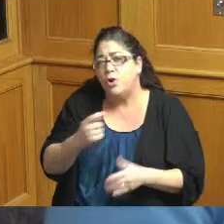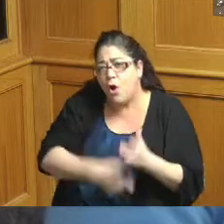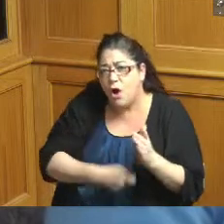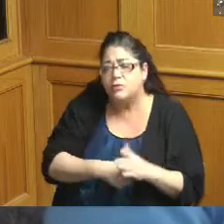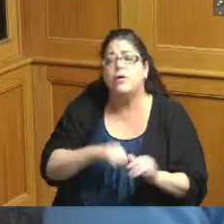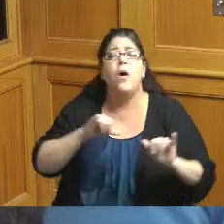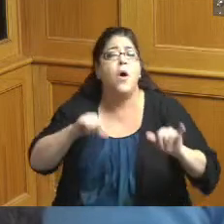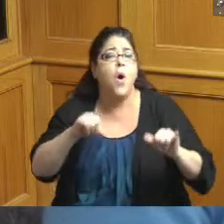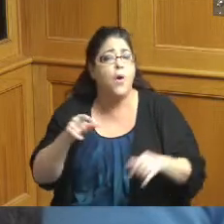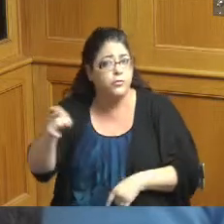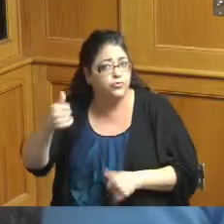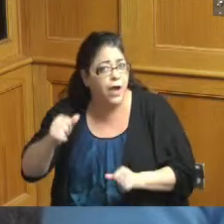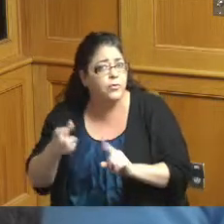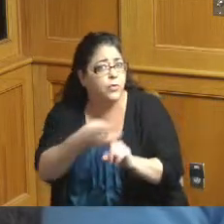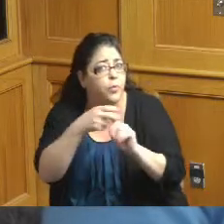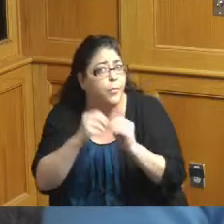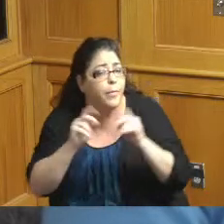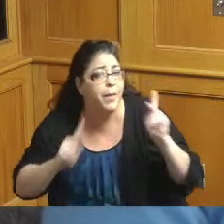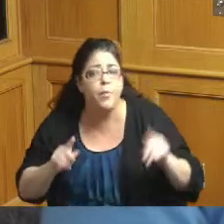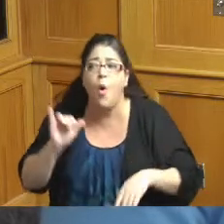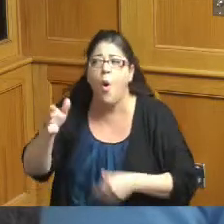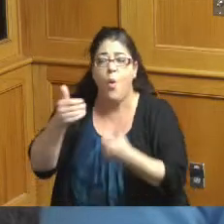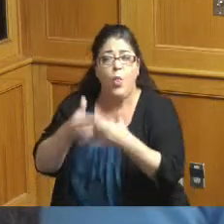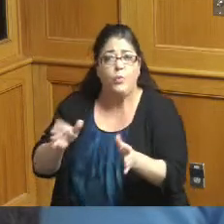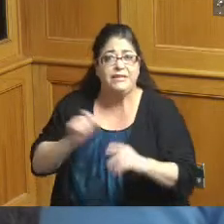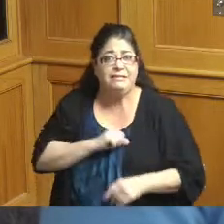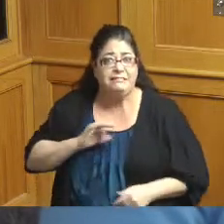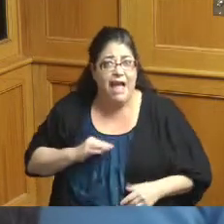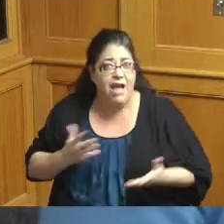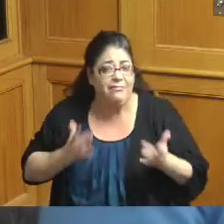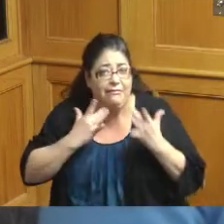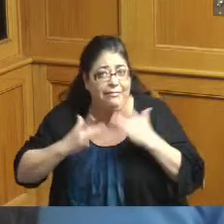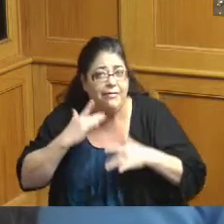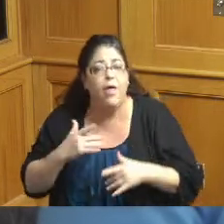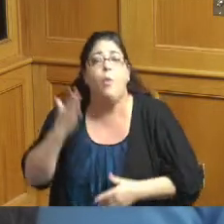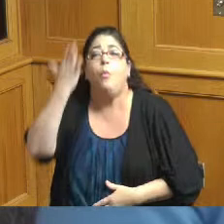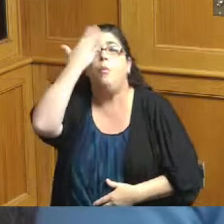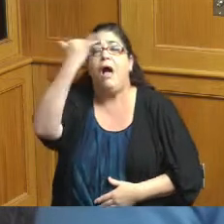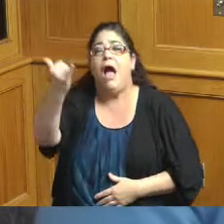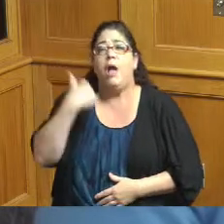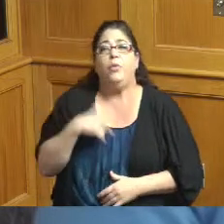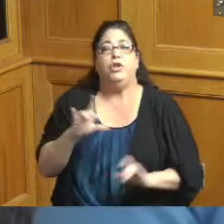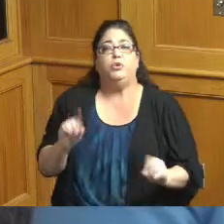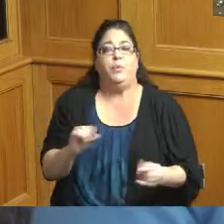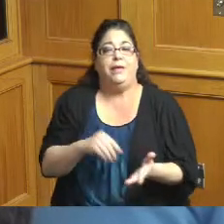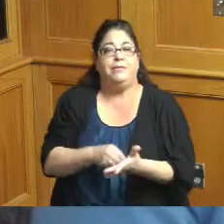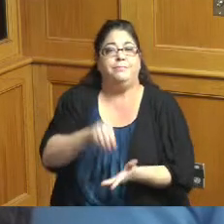recruit more people oh they're losing people oh this is why we're doing what we're doing but I